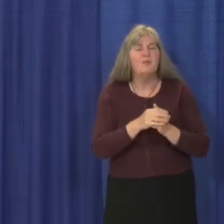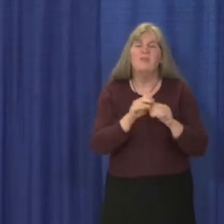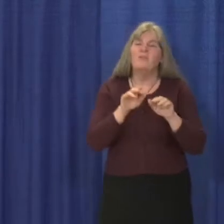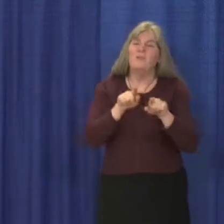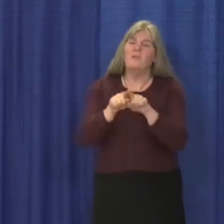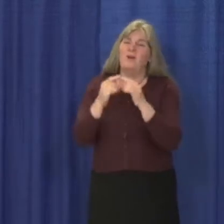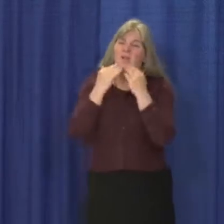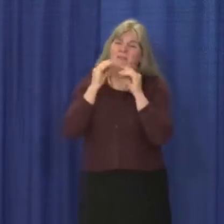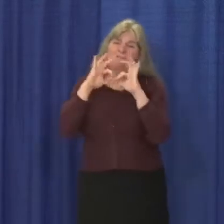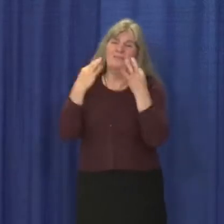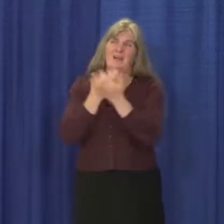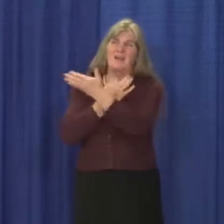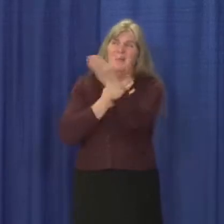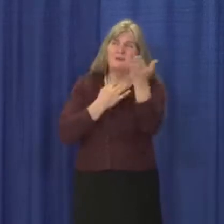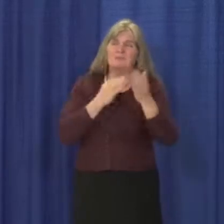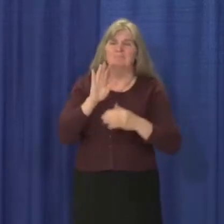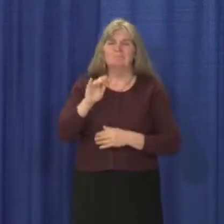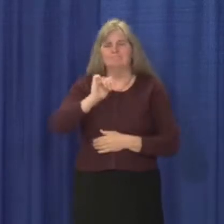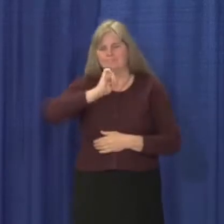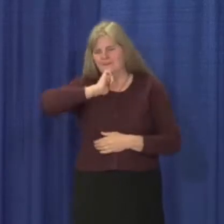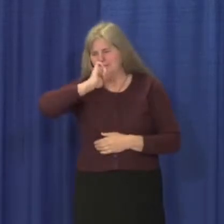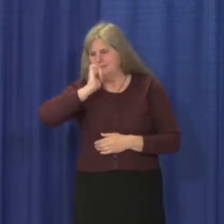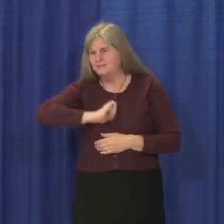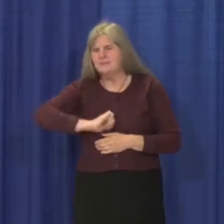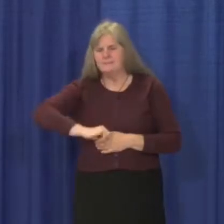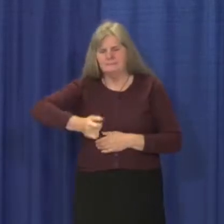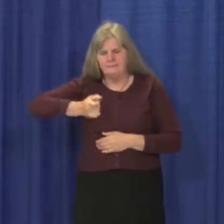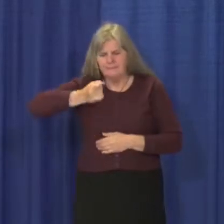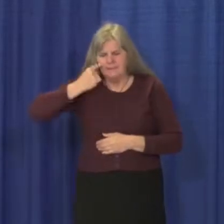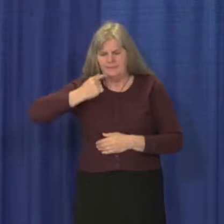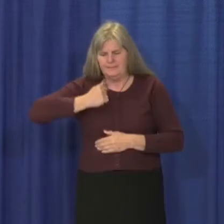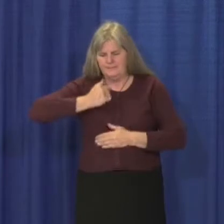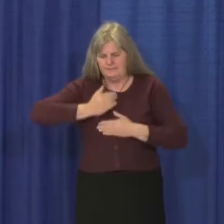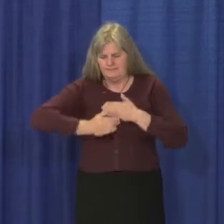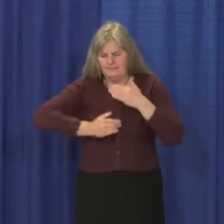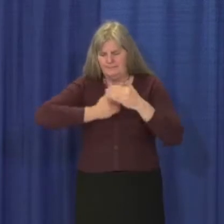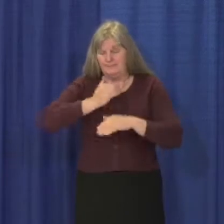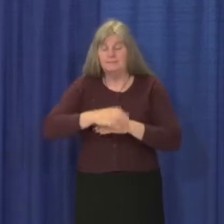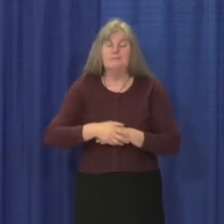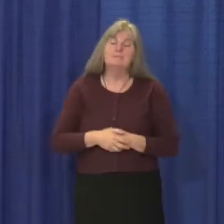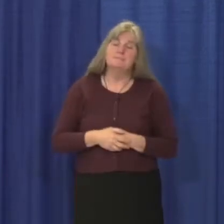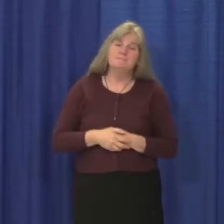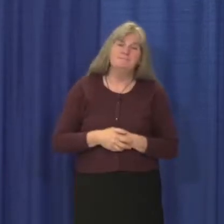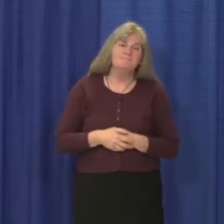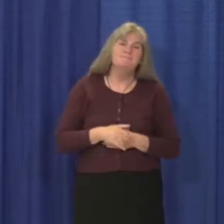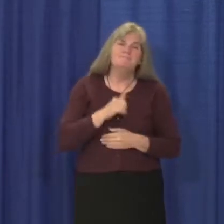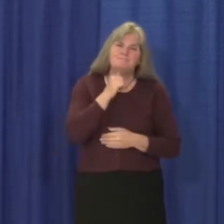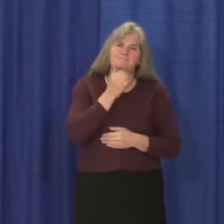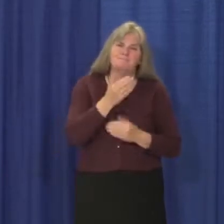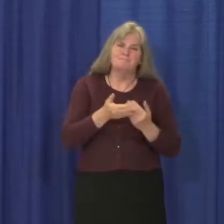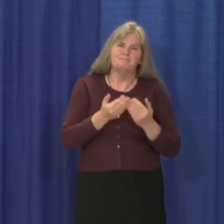families for their patients as we deal with the situation.